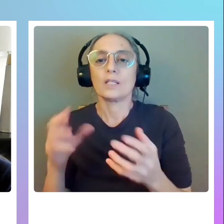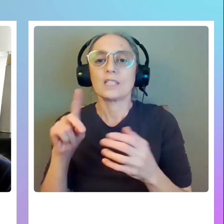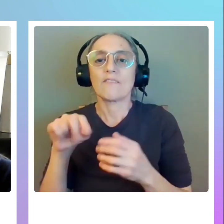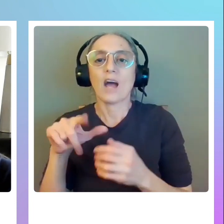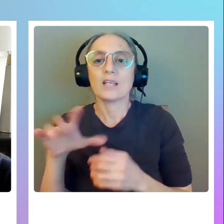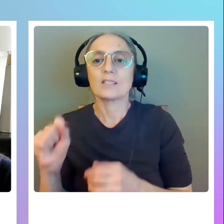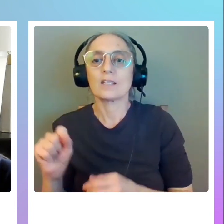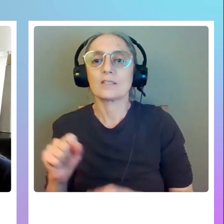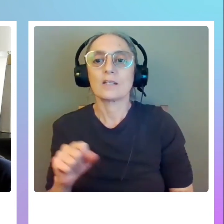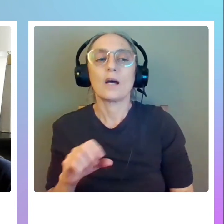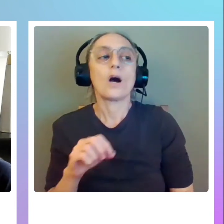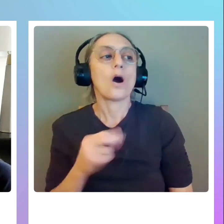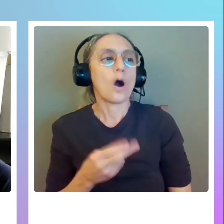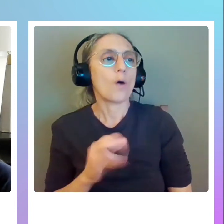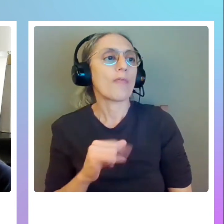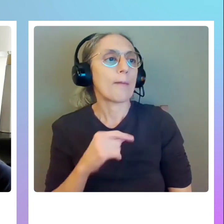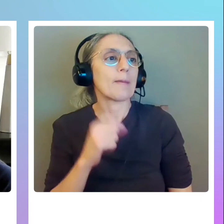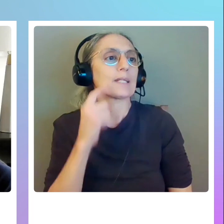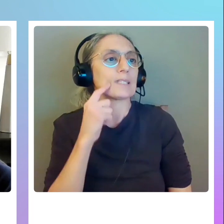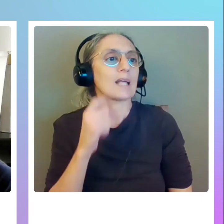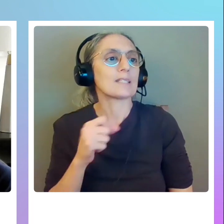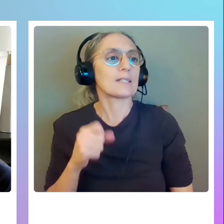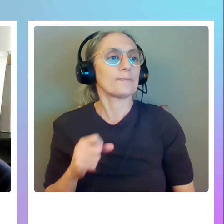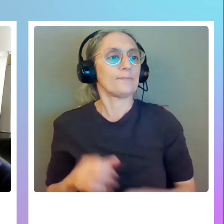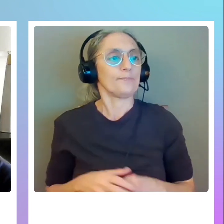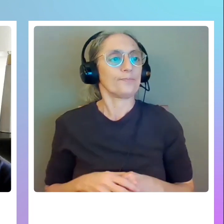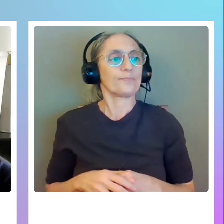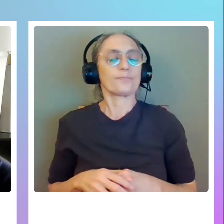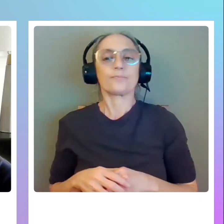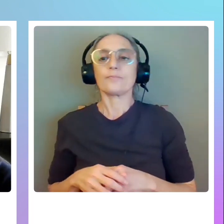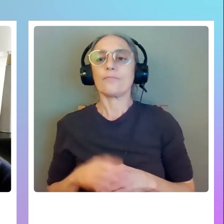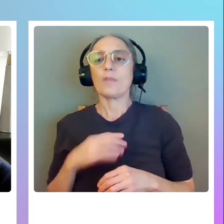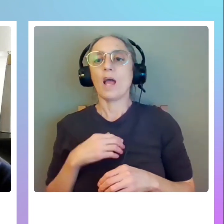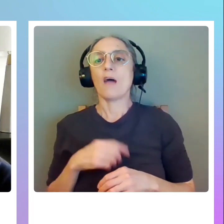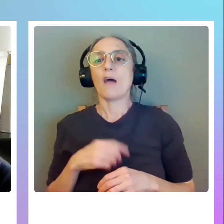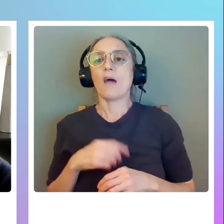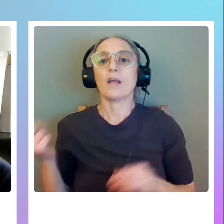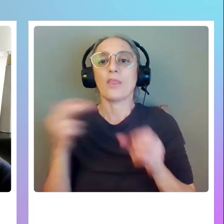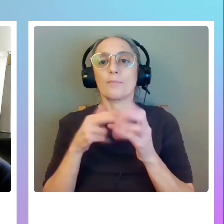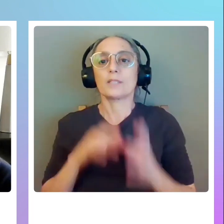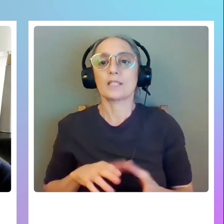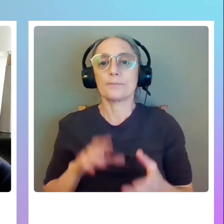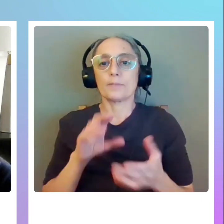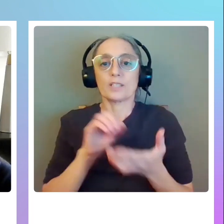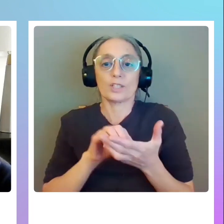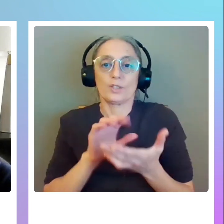Mm, that makes sense. So I have another participant note, "Awesome presentation,